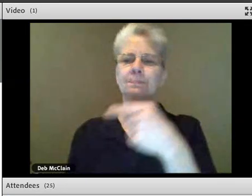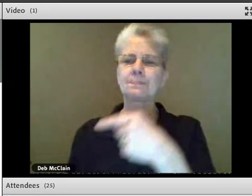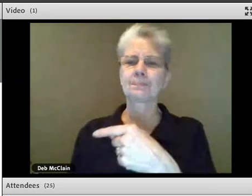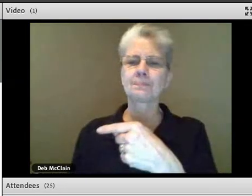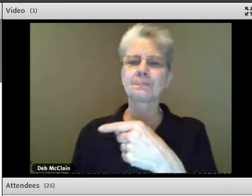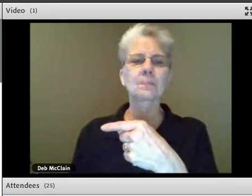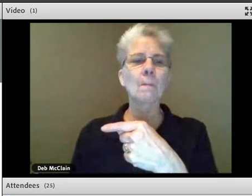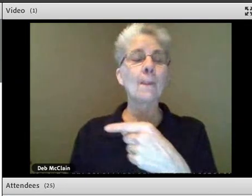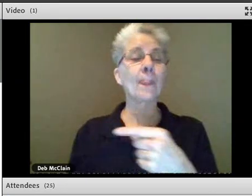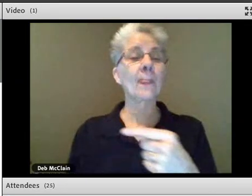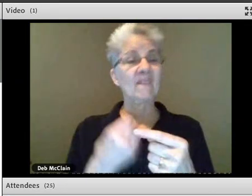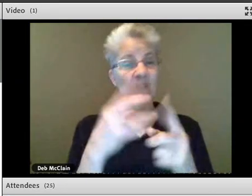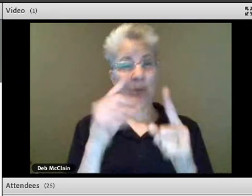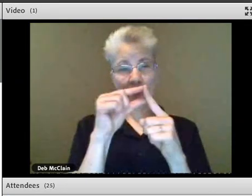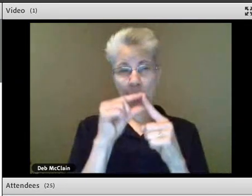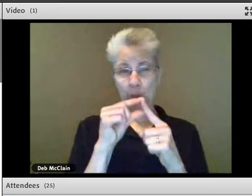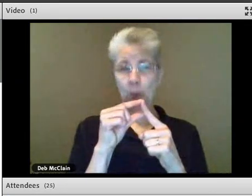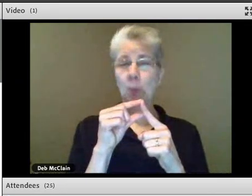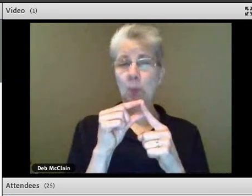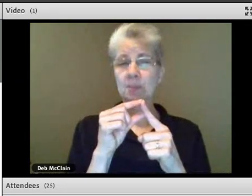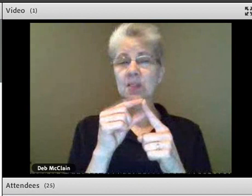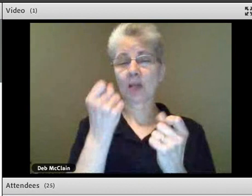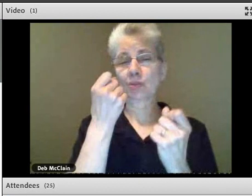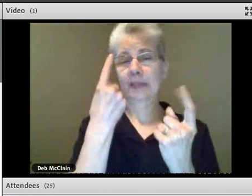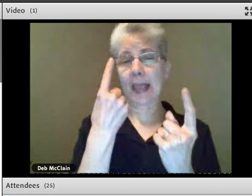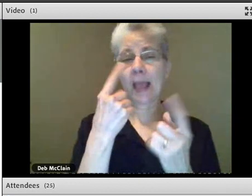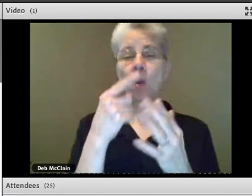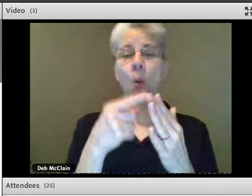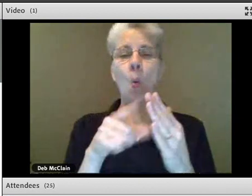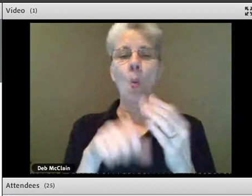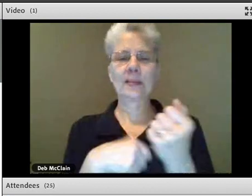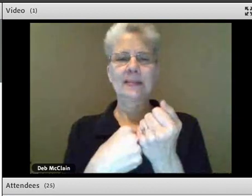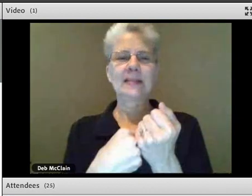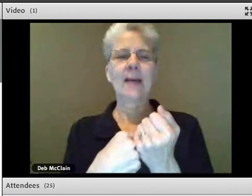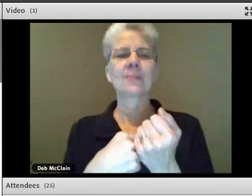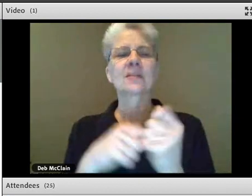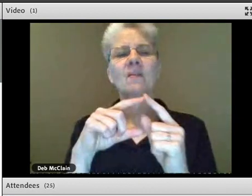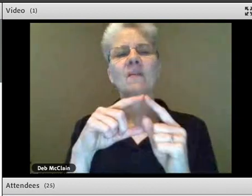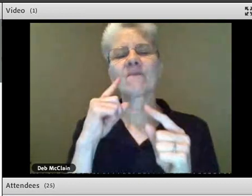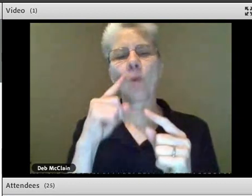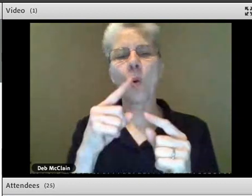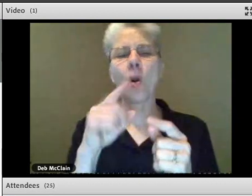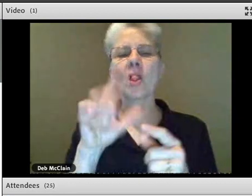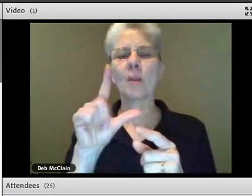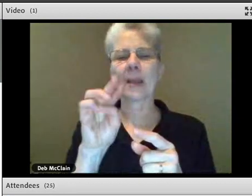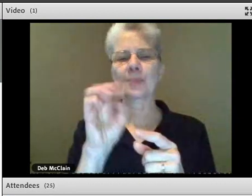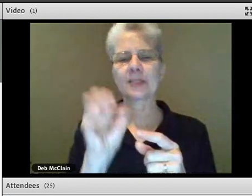So there's a few terms to understand what's behind a team in a learning management system.